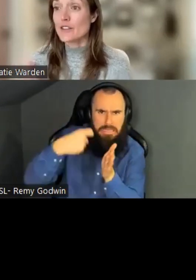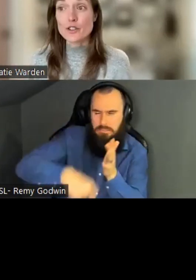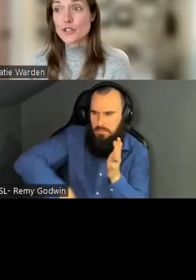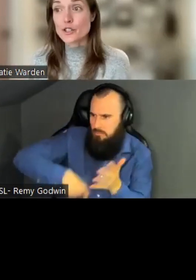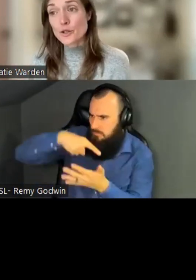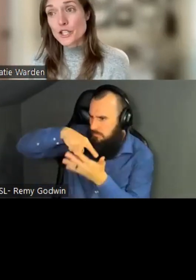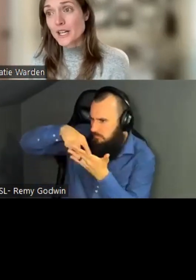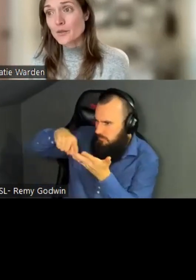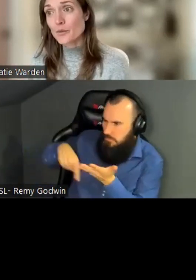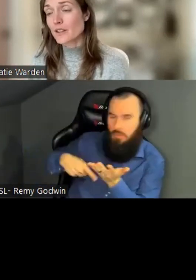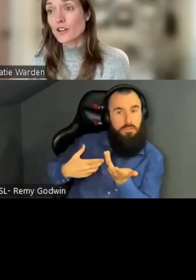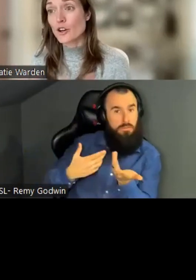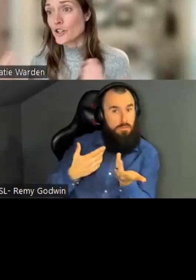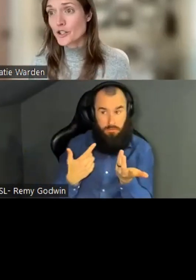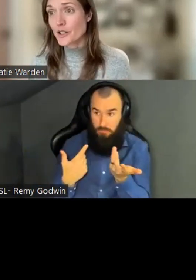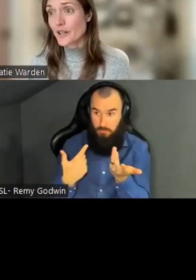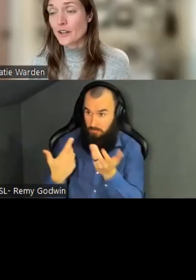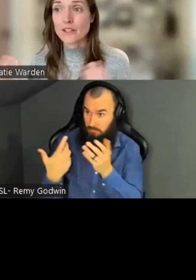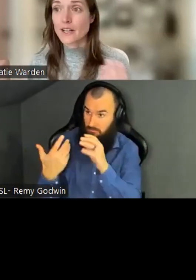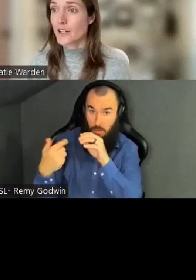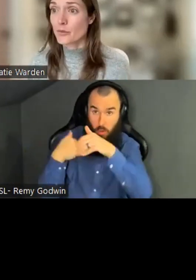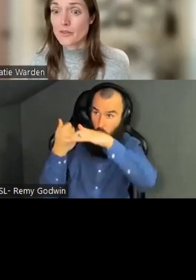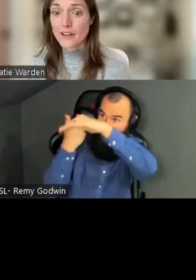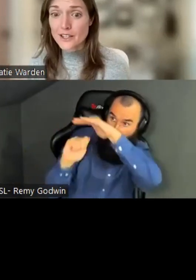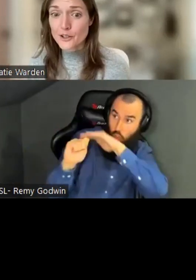if you're associated with a larger healthcare provider